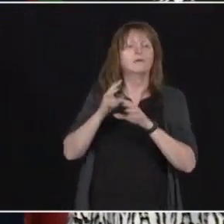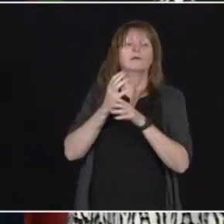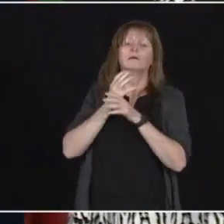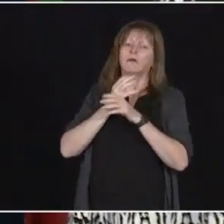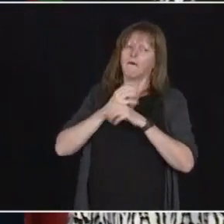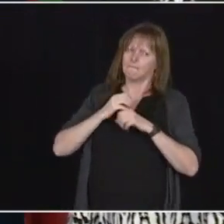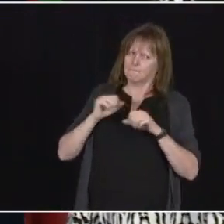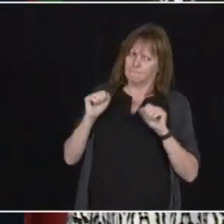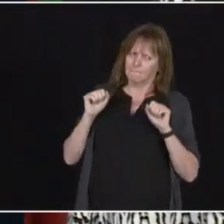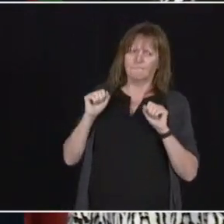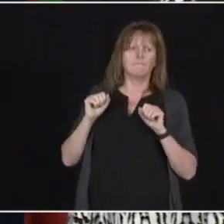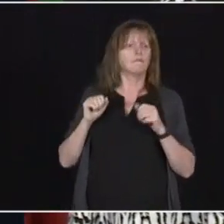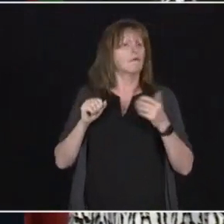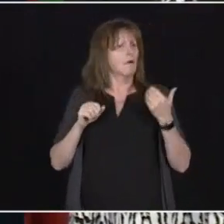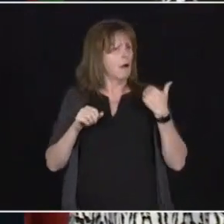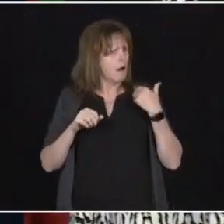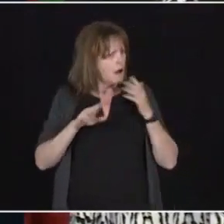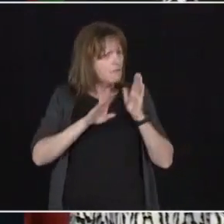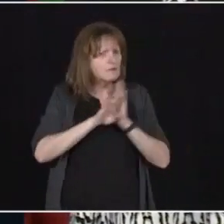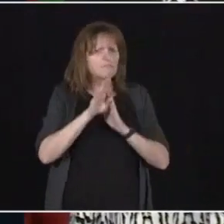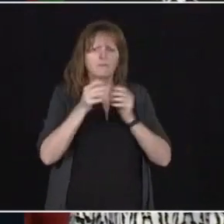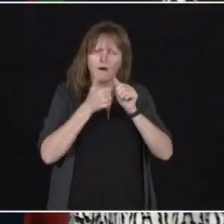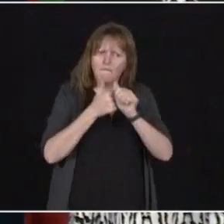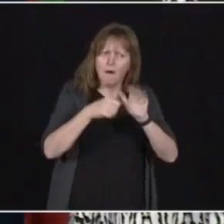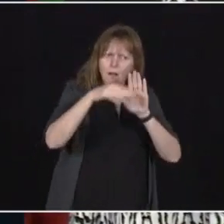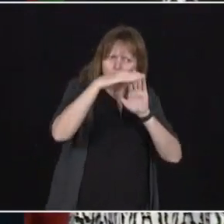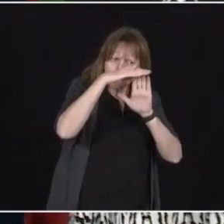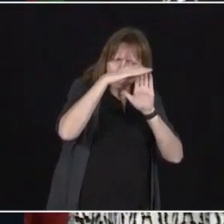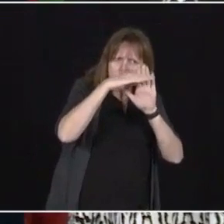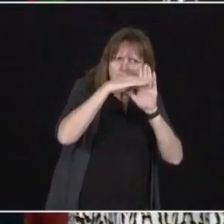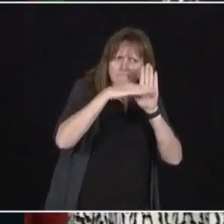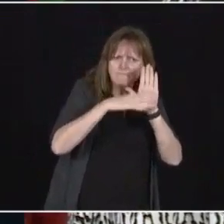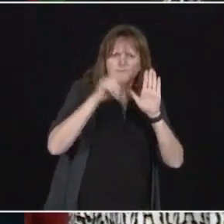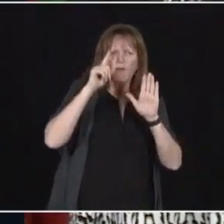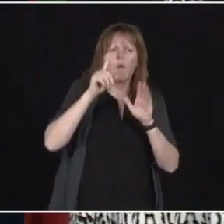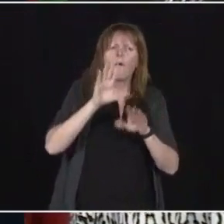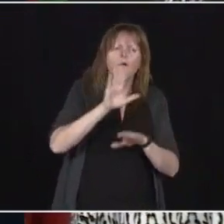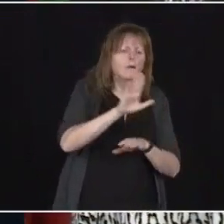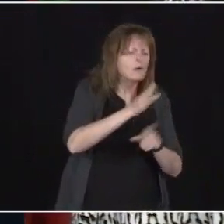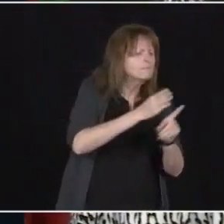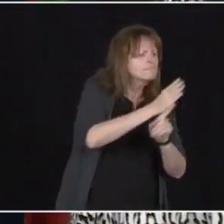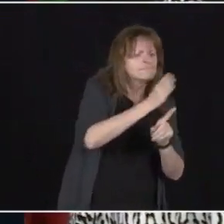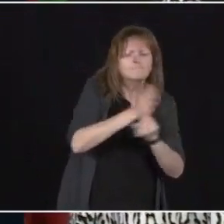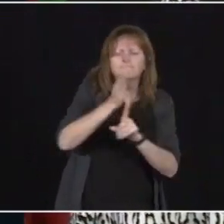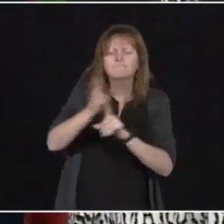From producing sector specific guidance documents with our health and safety Association partners, to launching a website